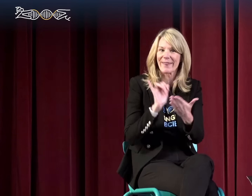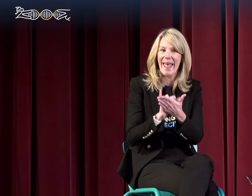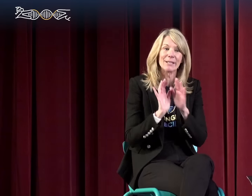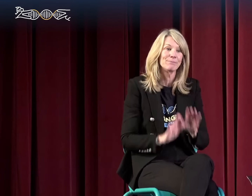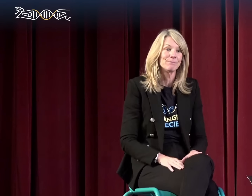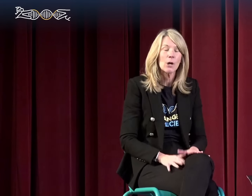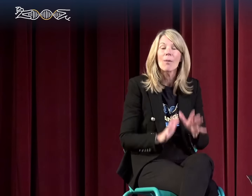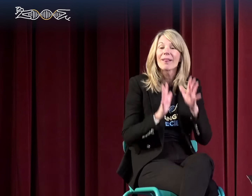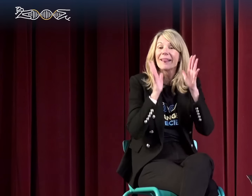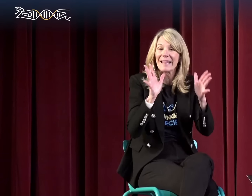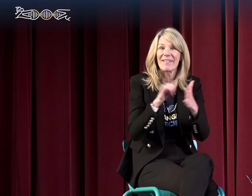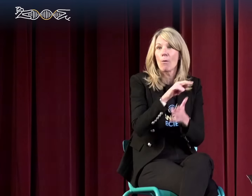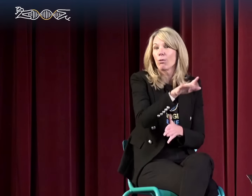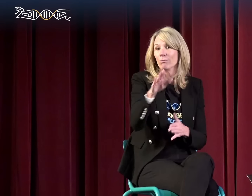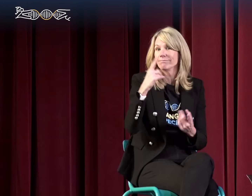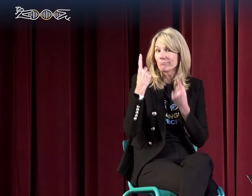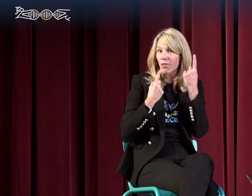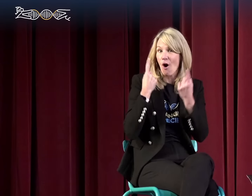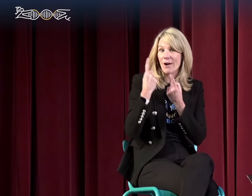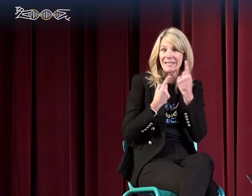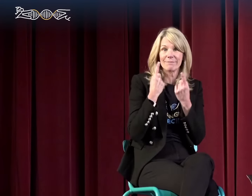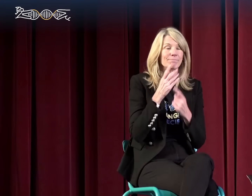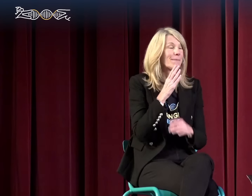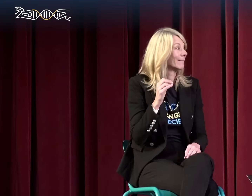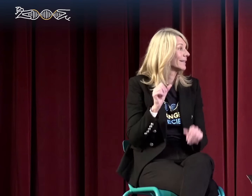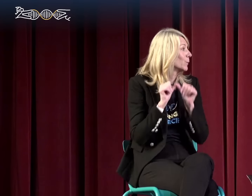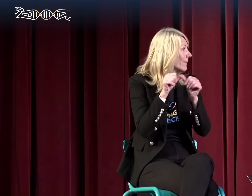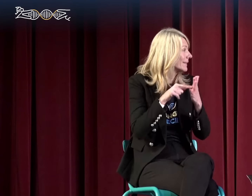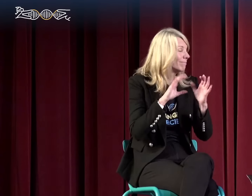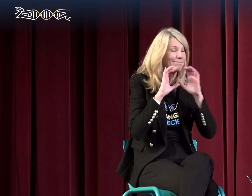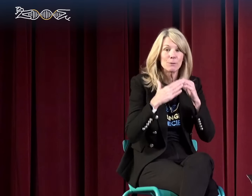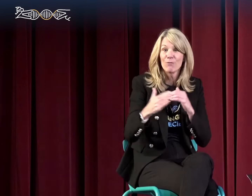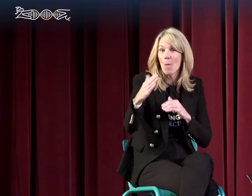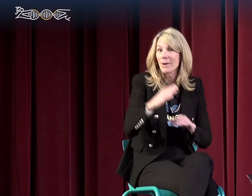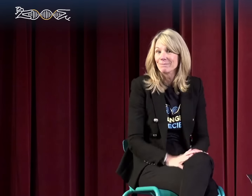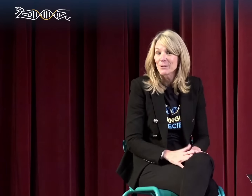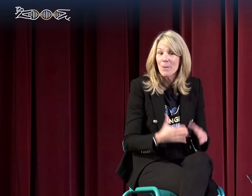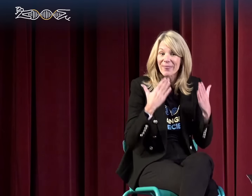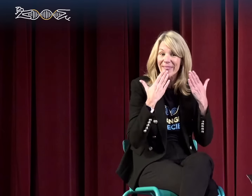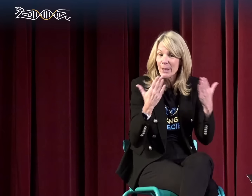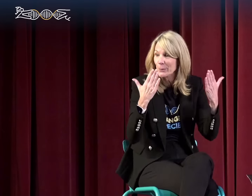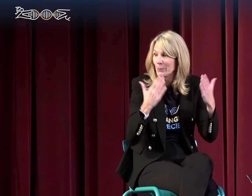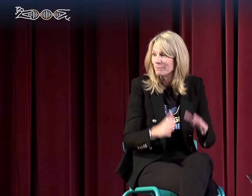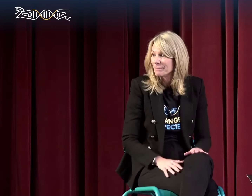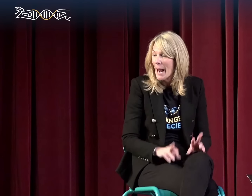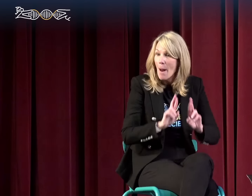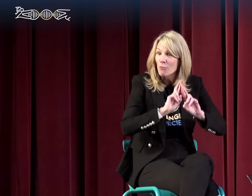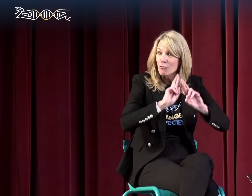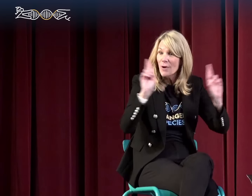I'm going to leave that question with you all to continue to think about and reflect on as we engage in this conversation series going forward.